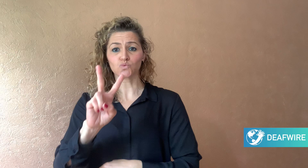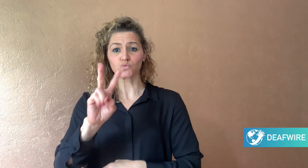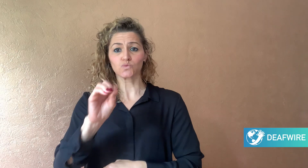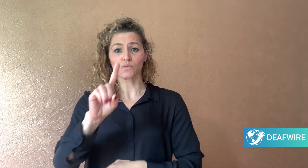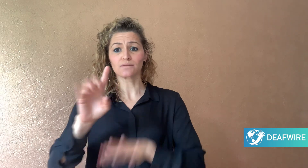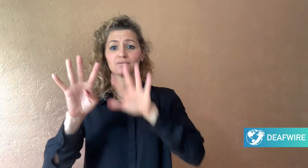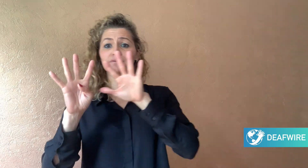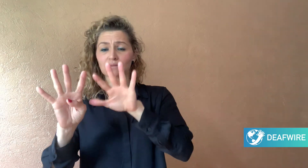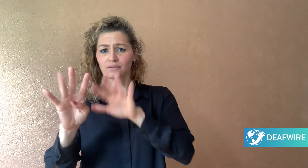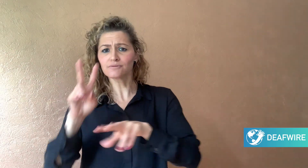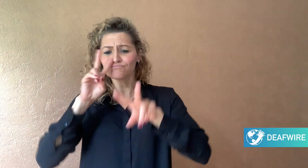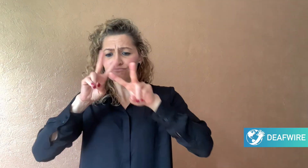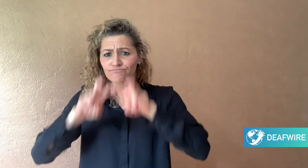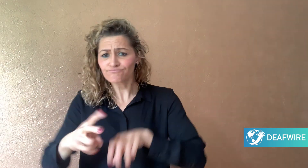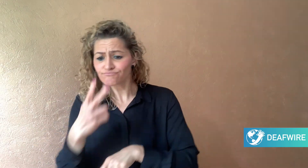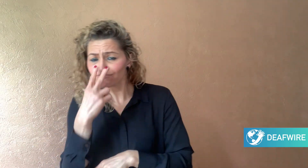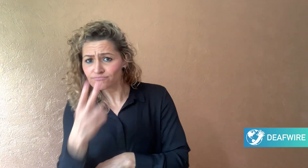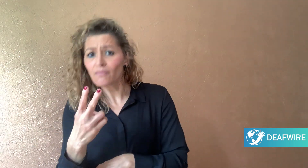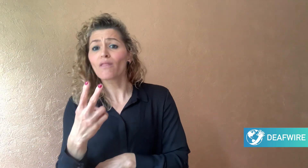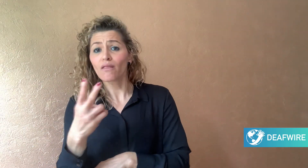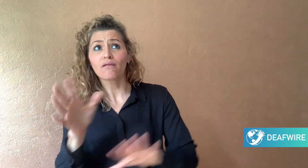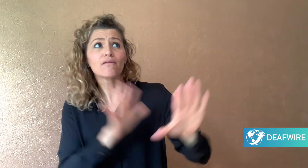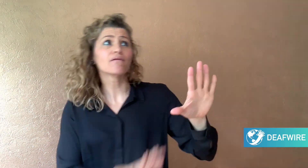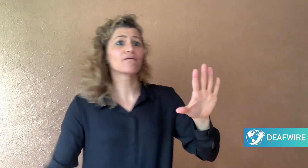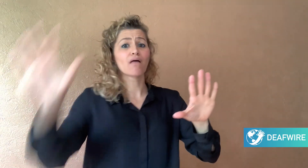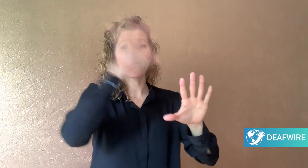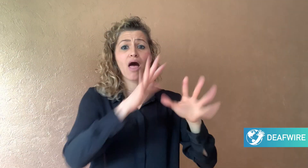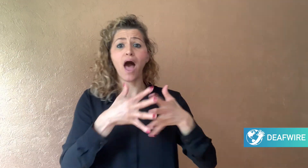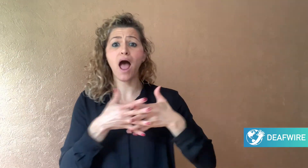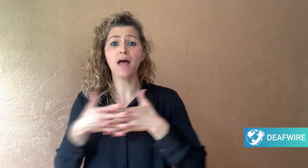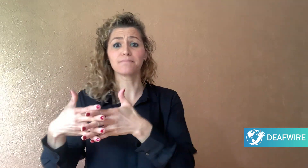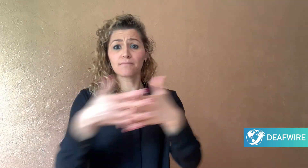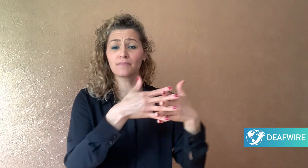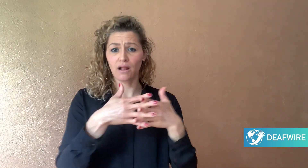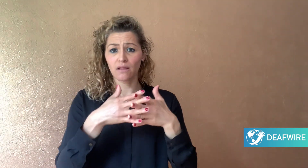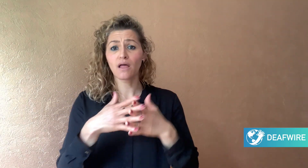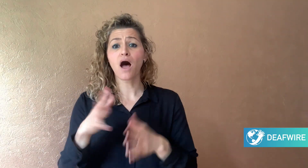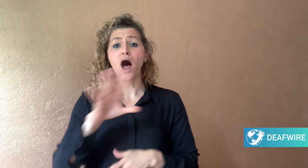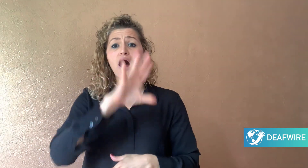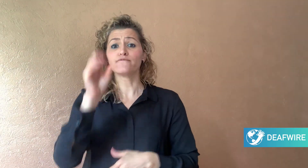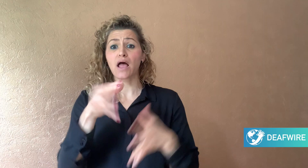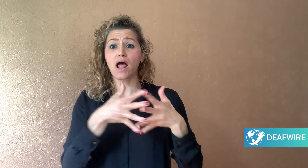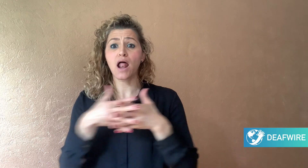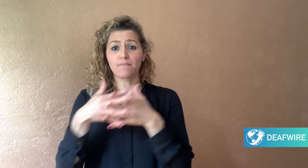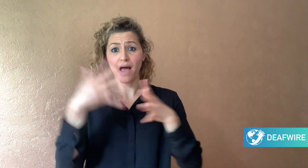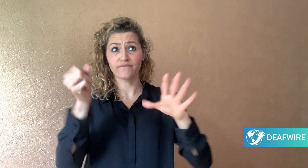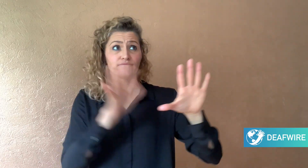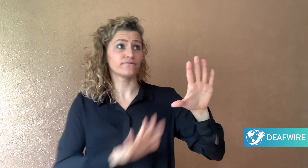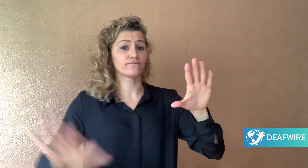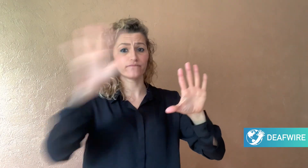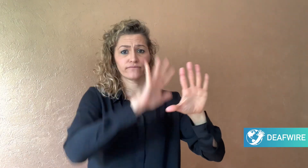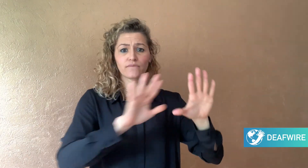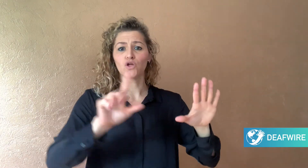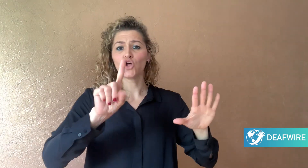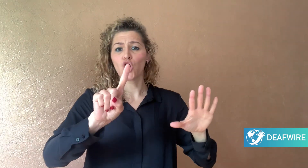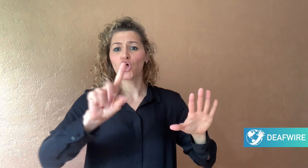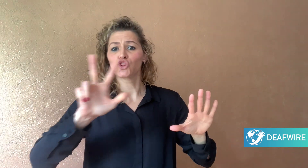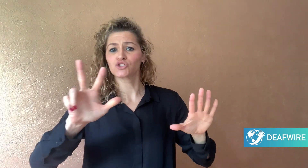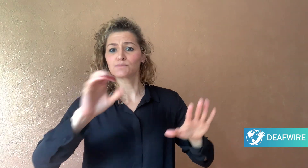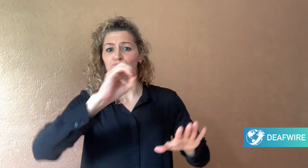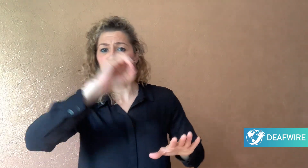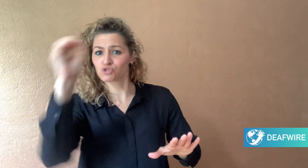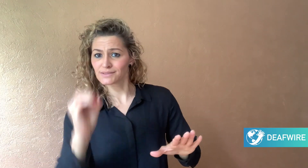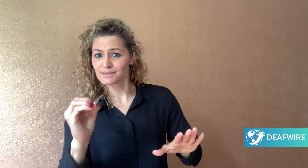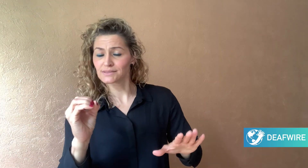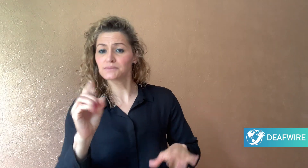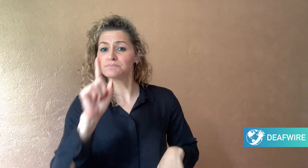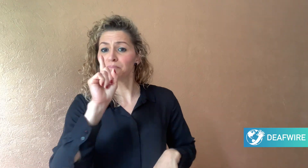made up 13% of the entire U.S. population,